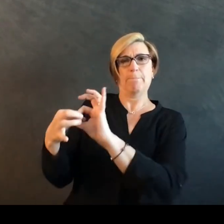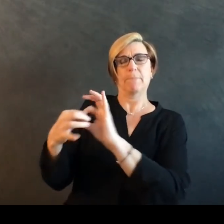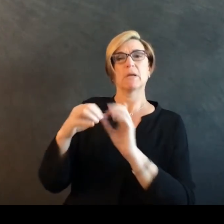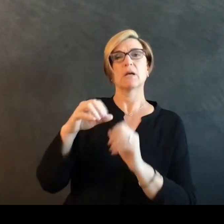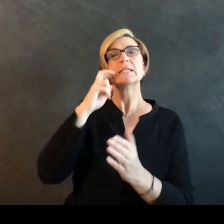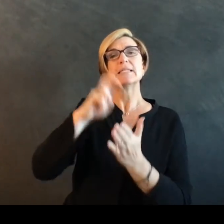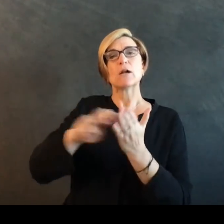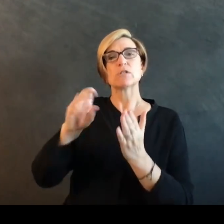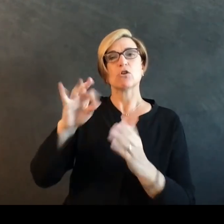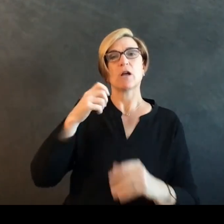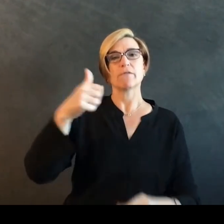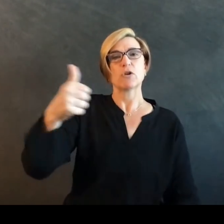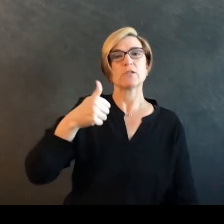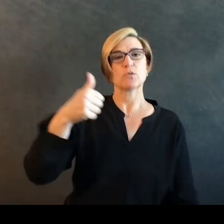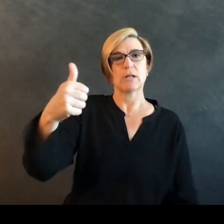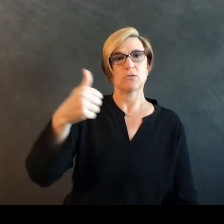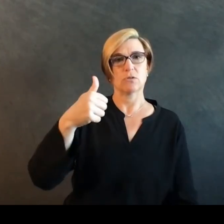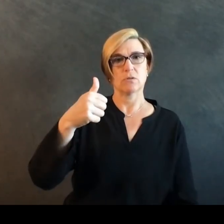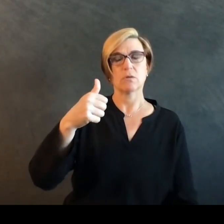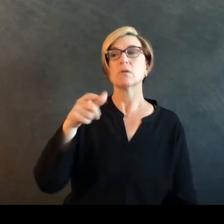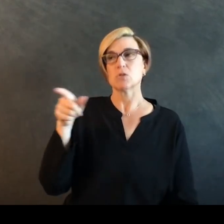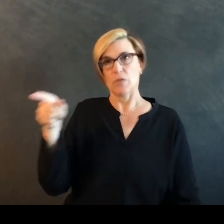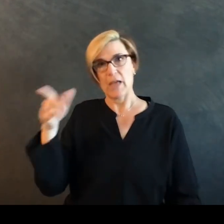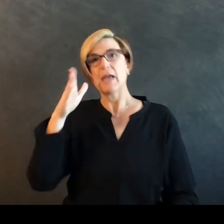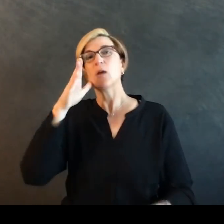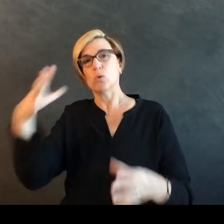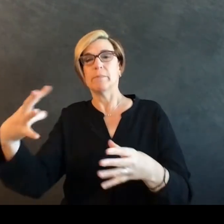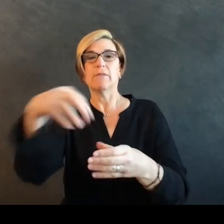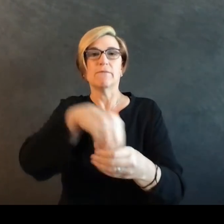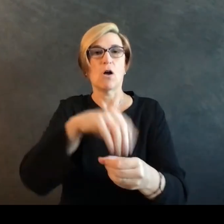routes so again we have a very clear process we've hired three outside